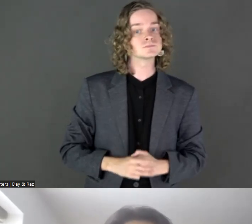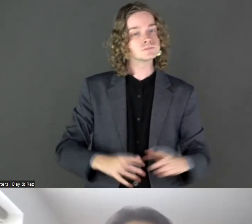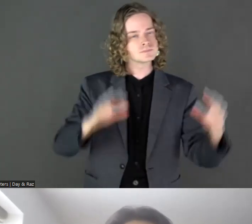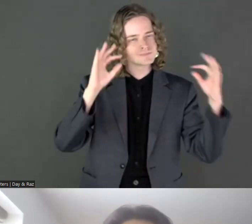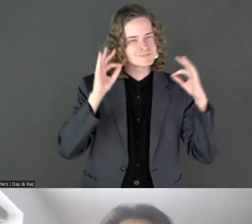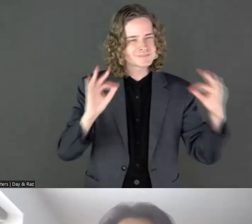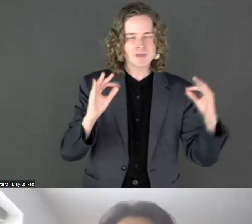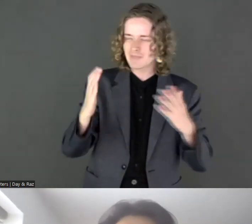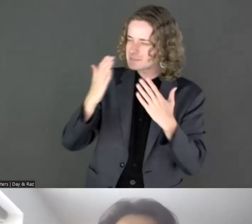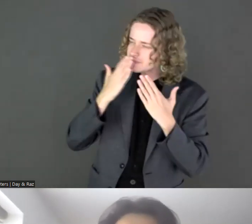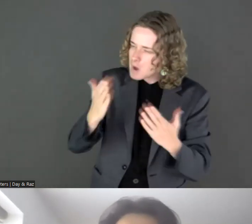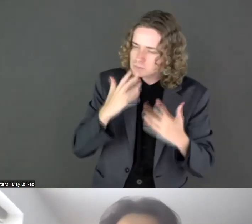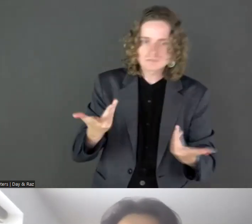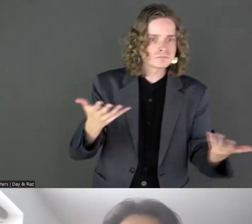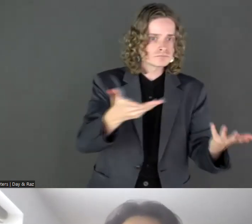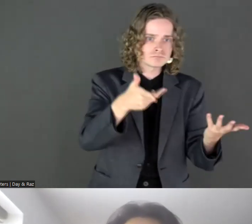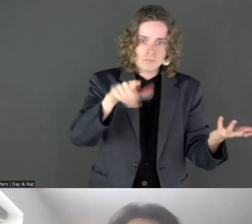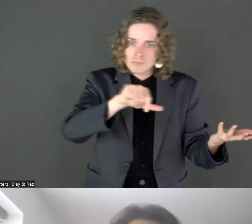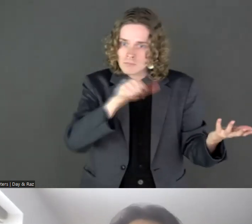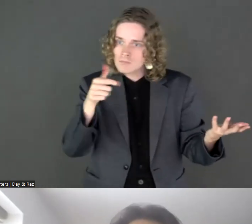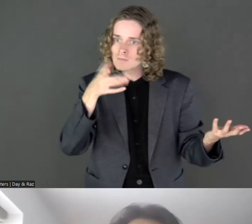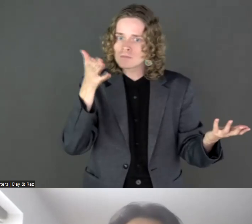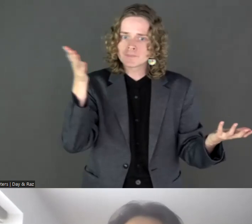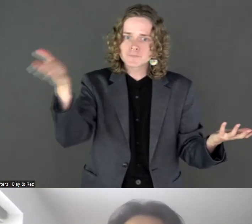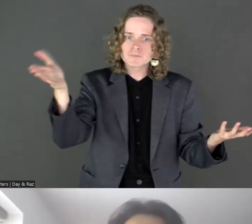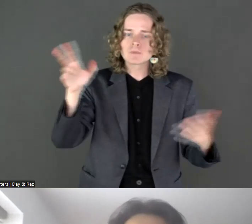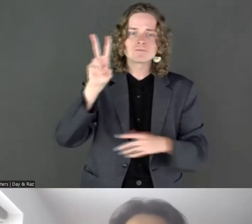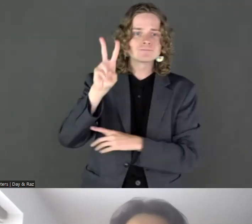thoughts on this particular question that you want to share with us?